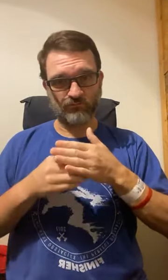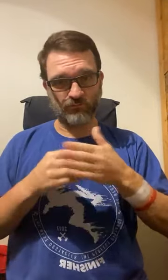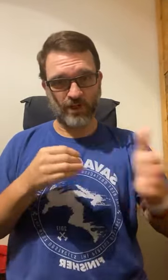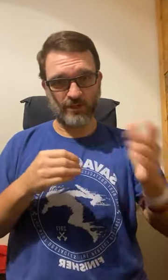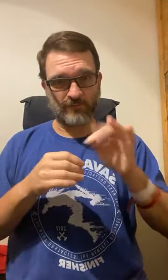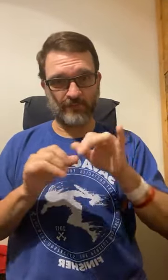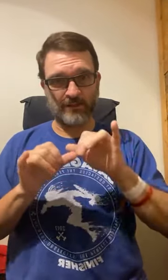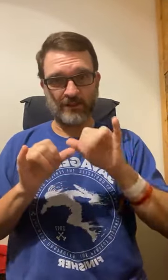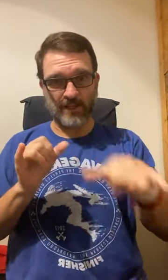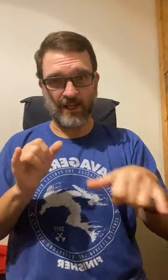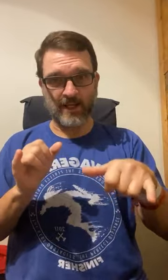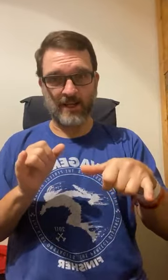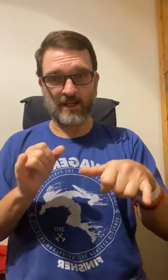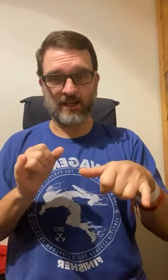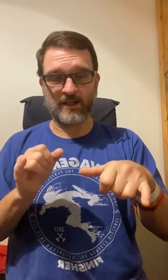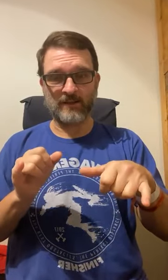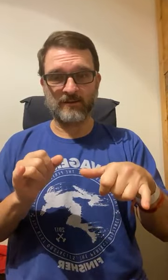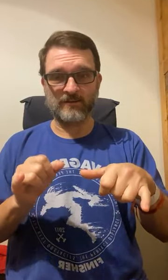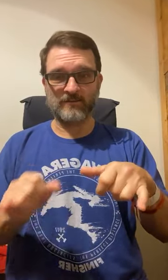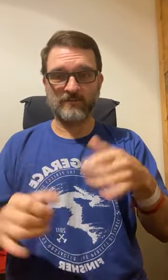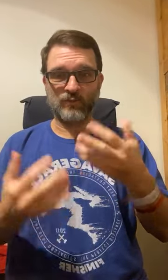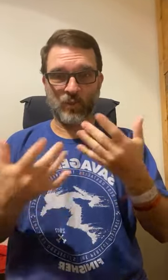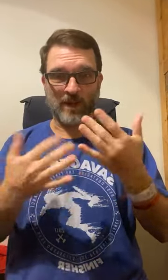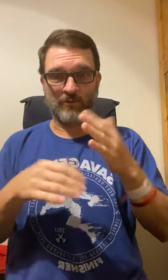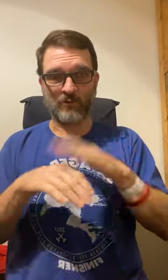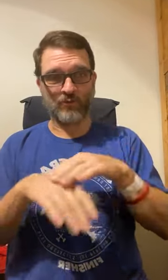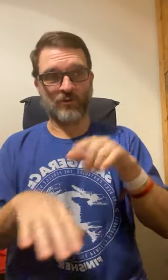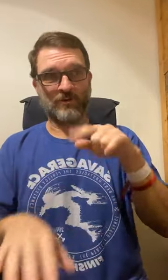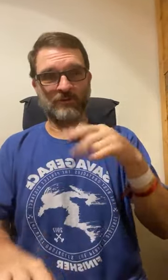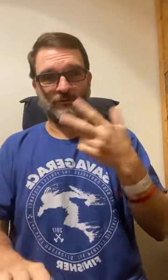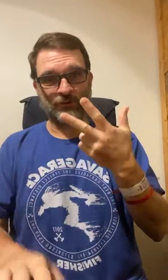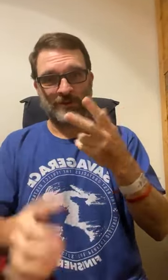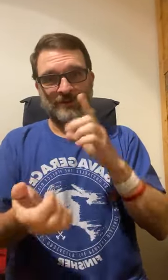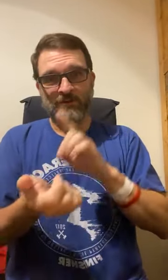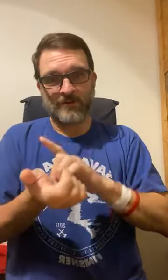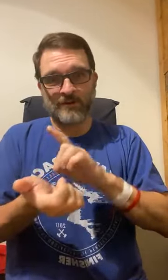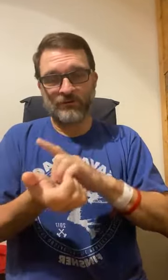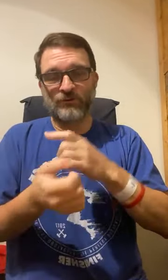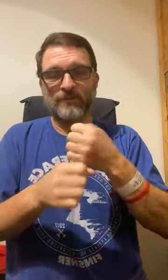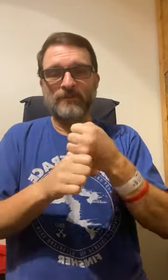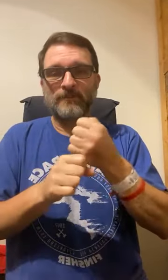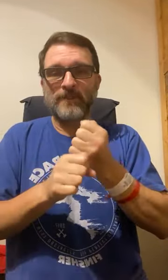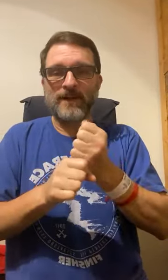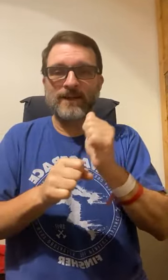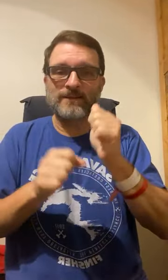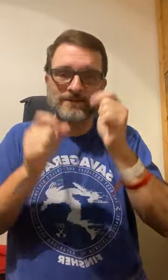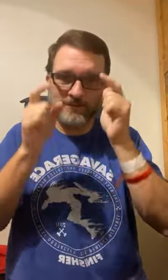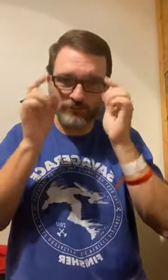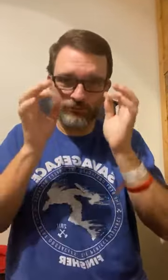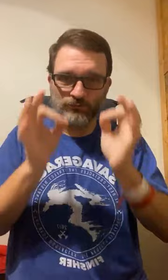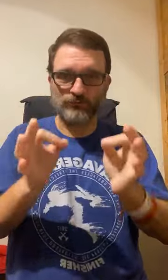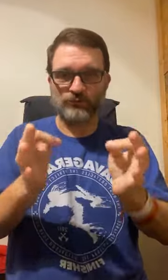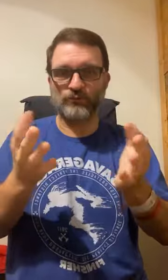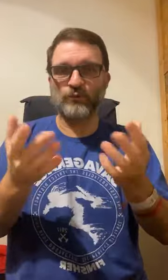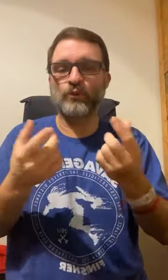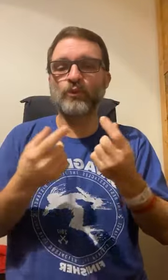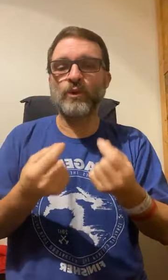That's my experience for the remainder of my stay. Just waiting on them - the 3 doctors to make a decision